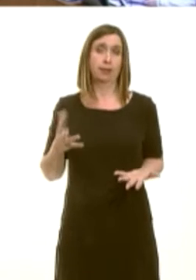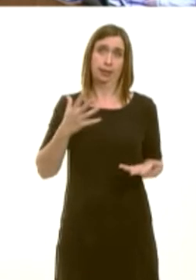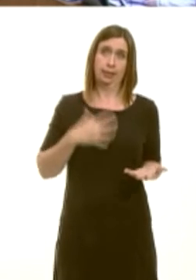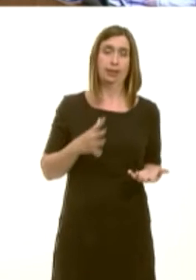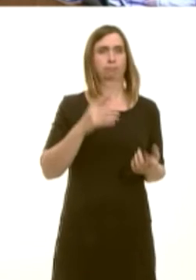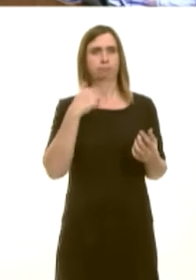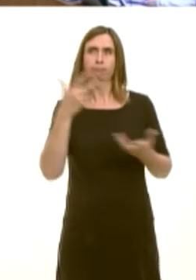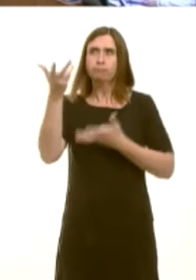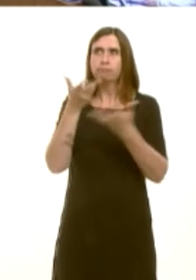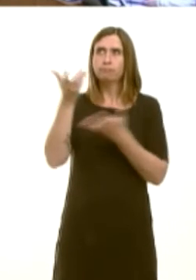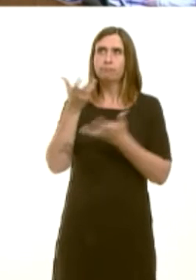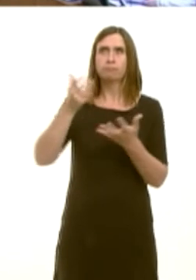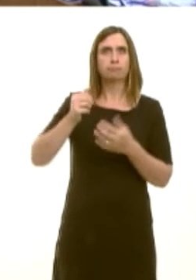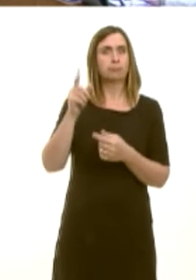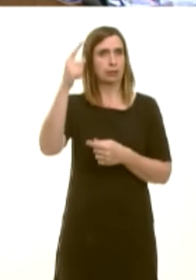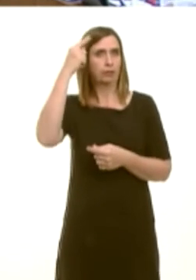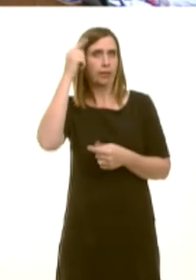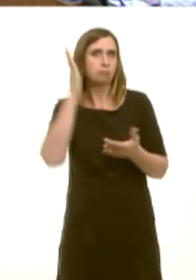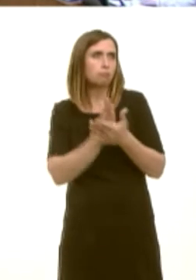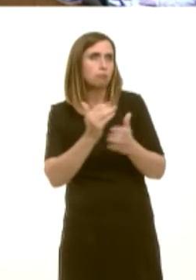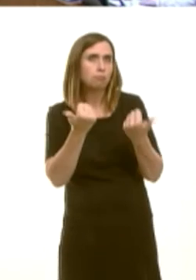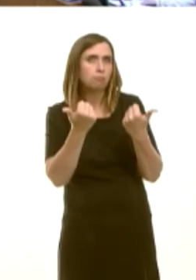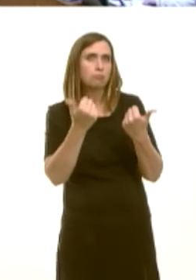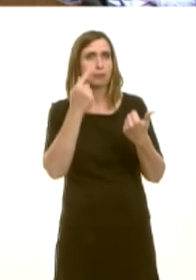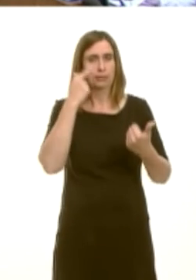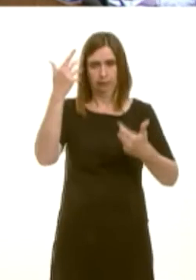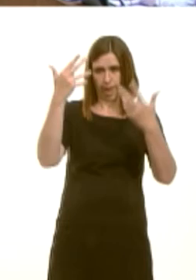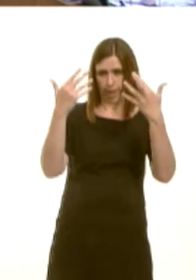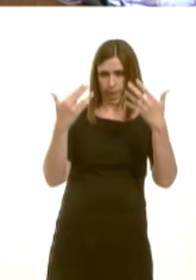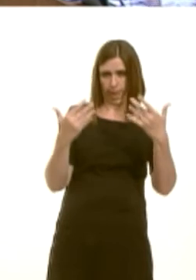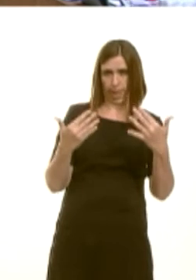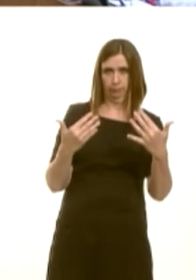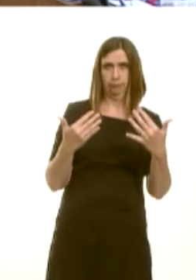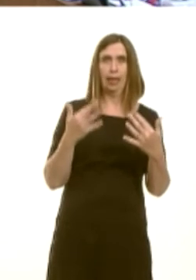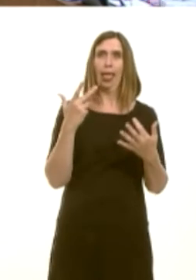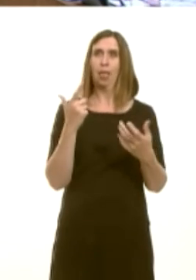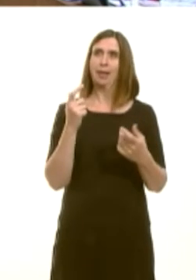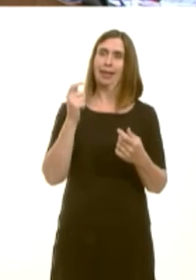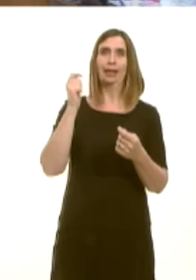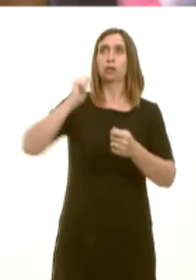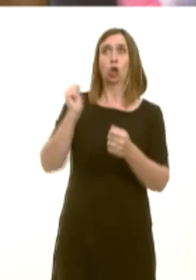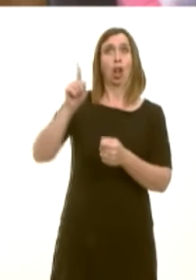people there, they accepted that it was a good idea. We see, of course, from the figures that the number of prosecutions for drink driving in Scotland has dropped.